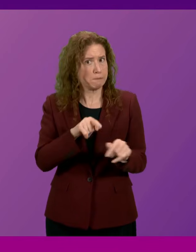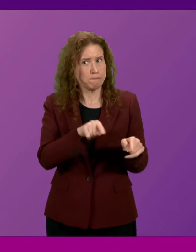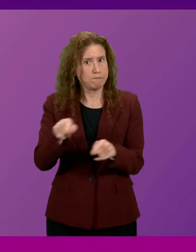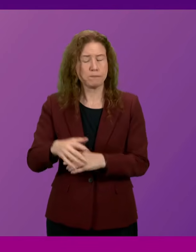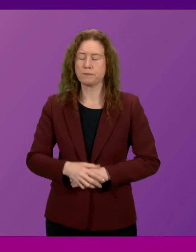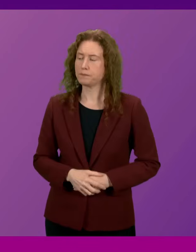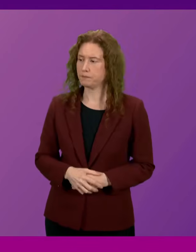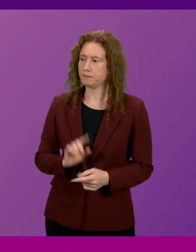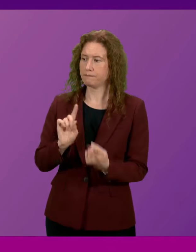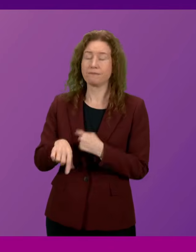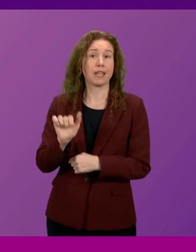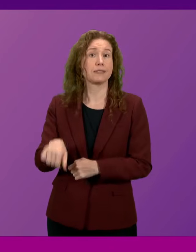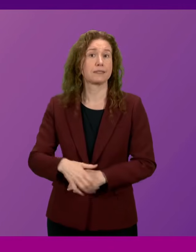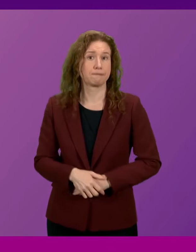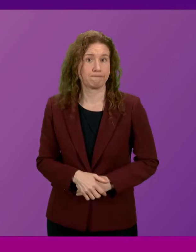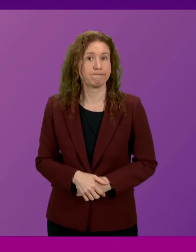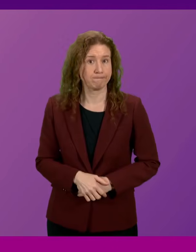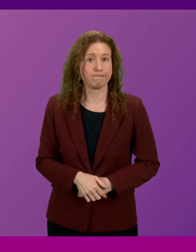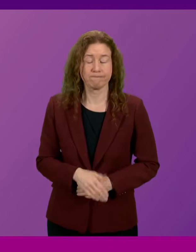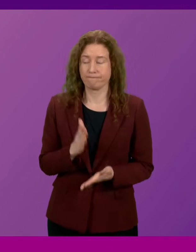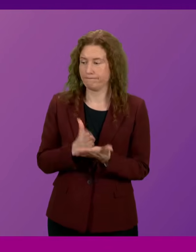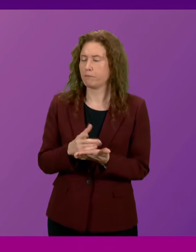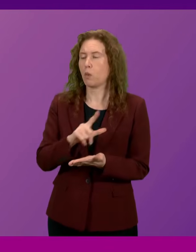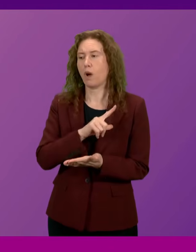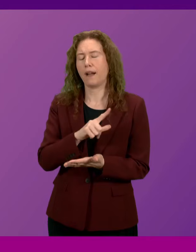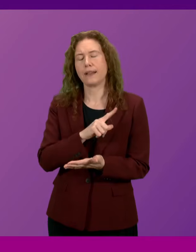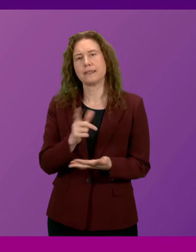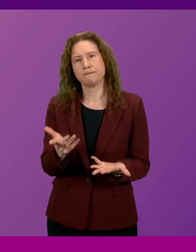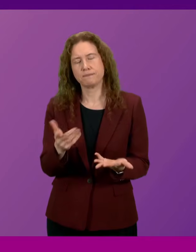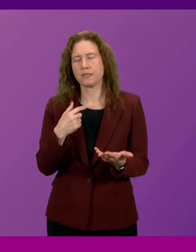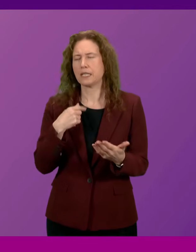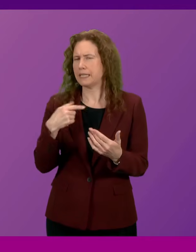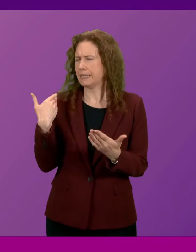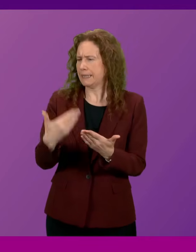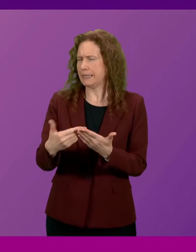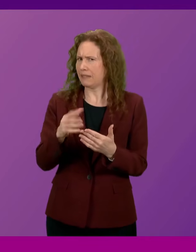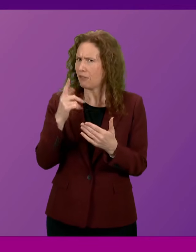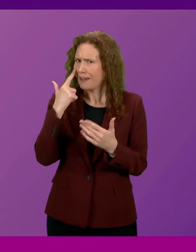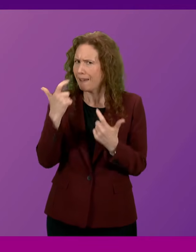Yes, I do, because of the very careful engagement of the Cabinet